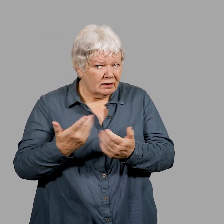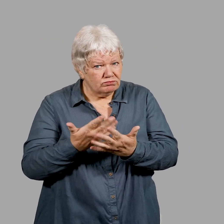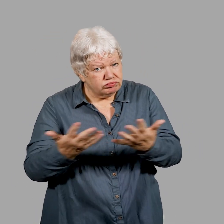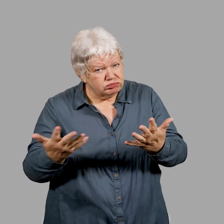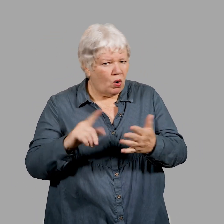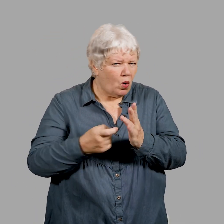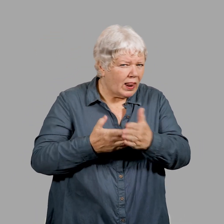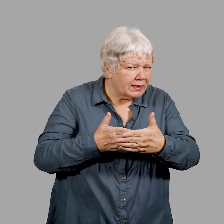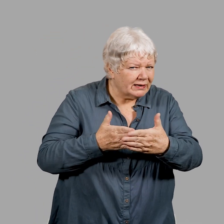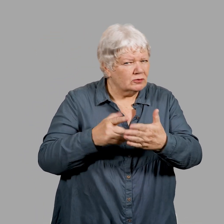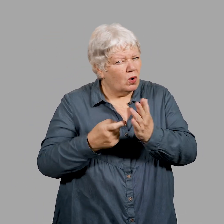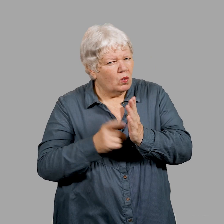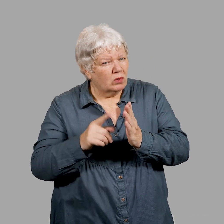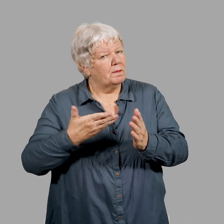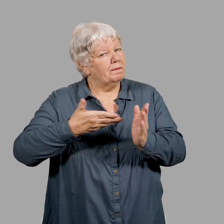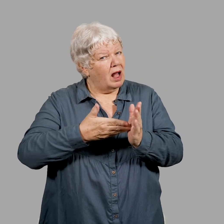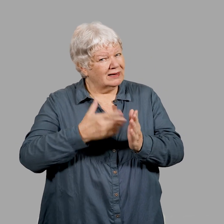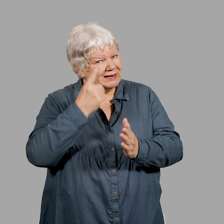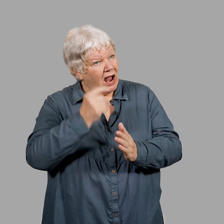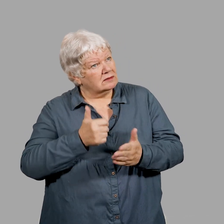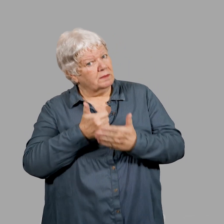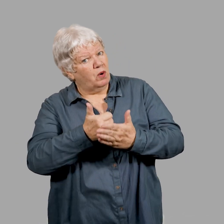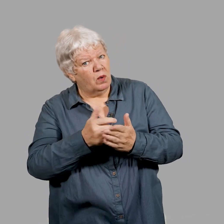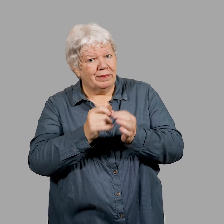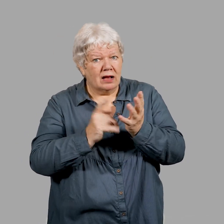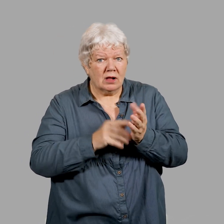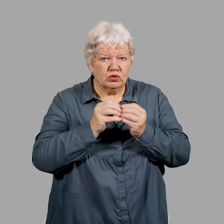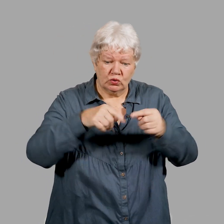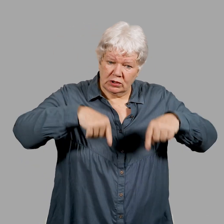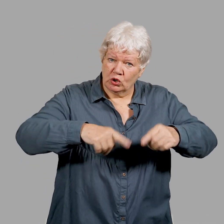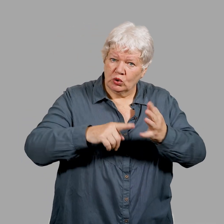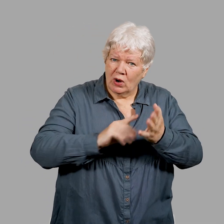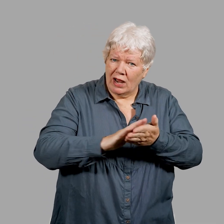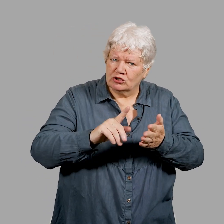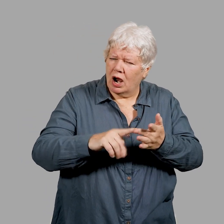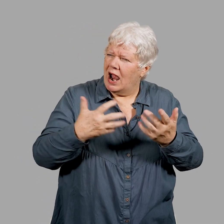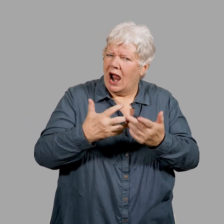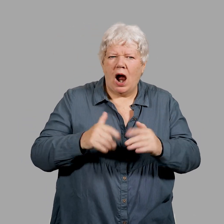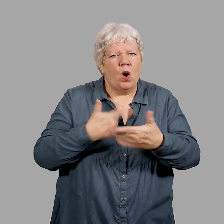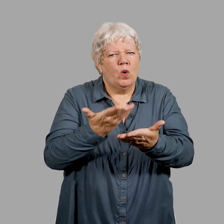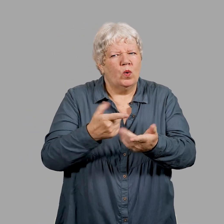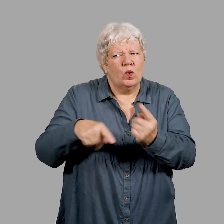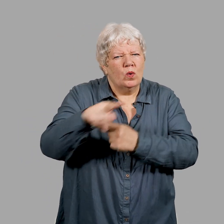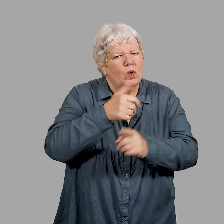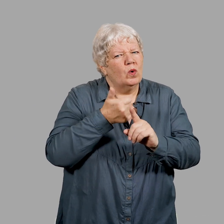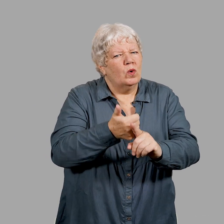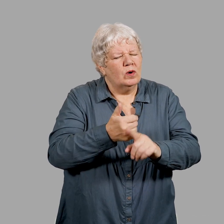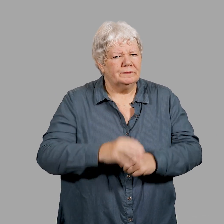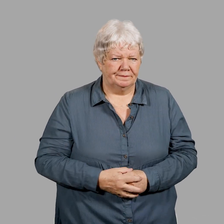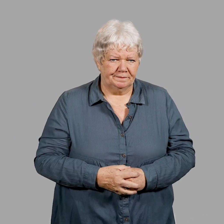and the reality of supporting BSL students at UHI.